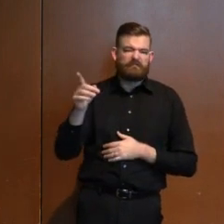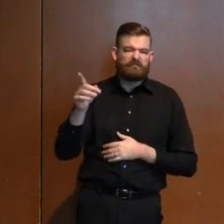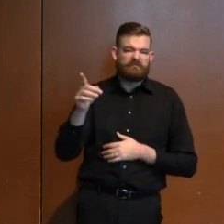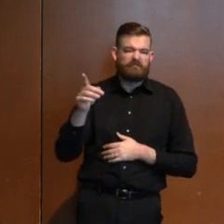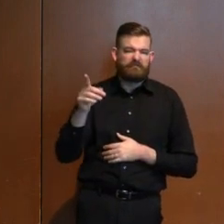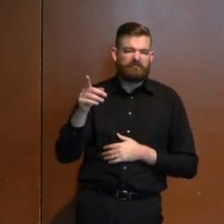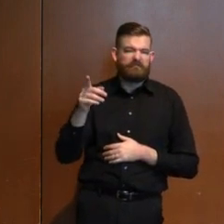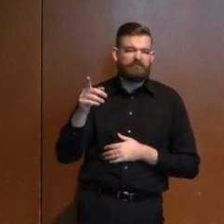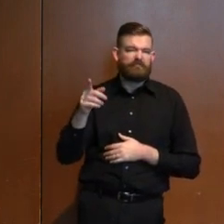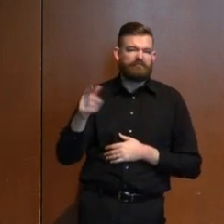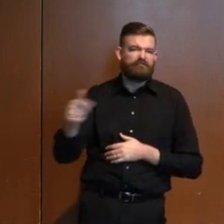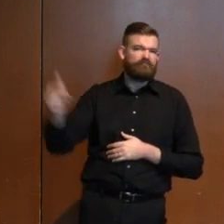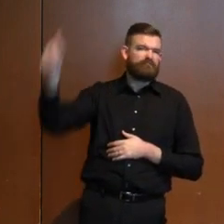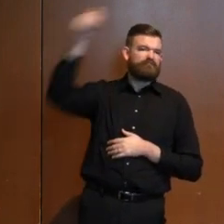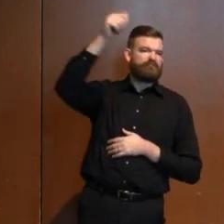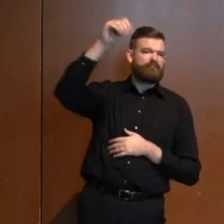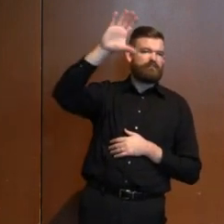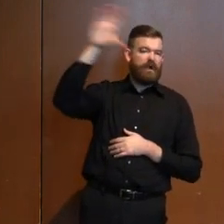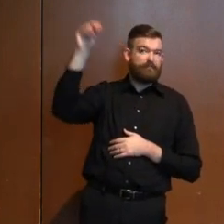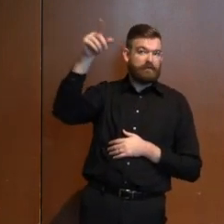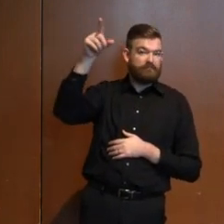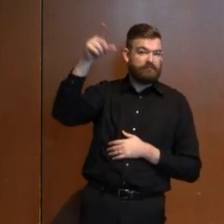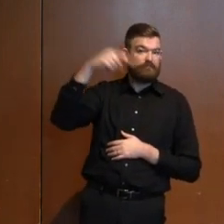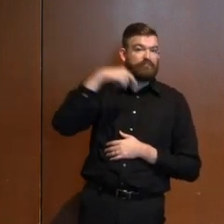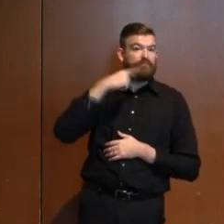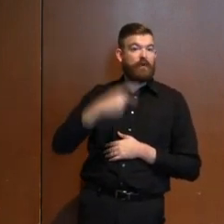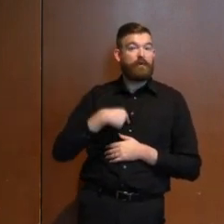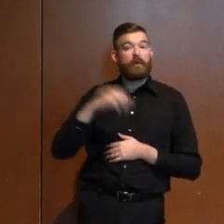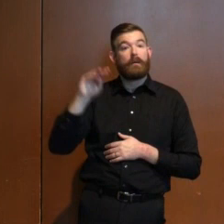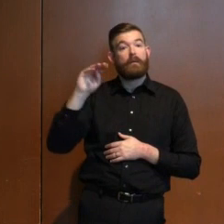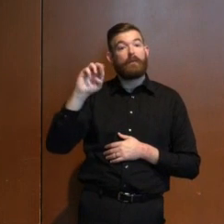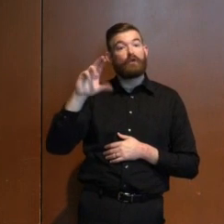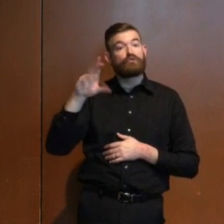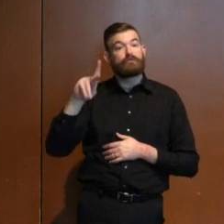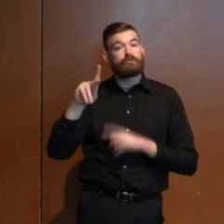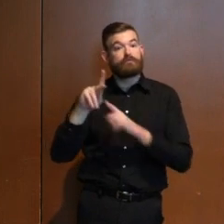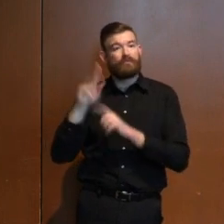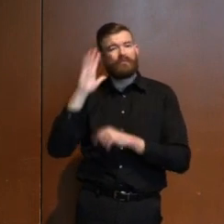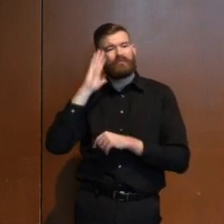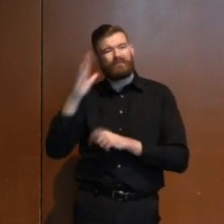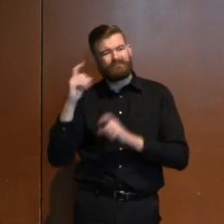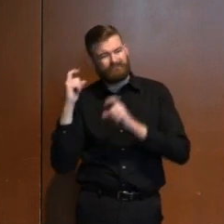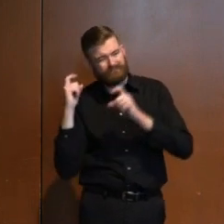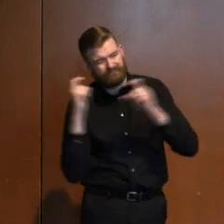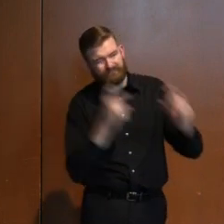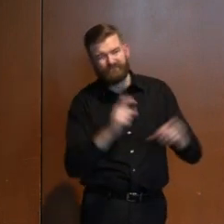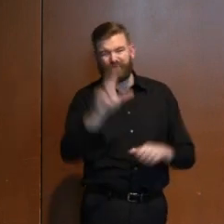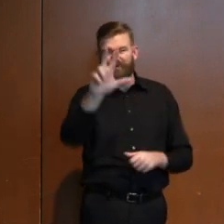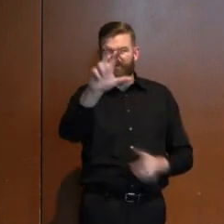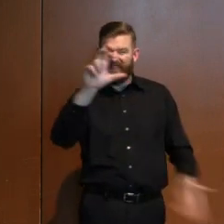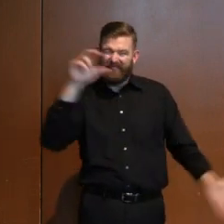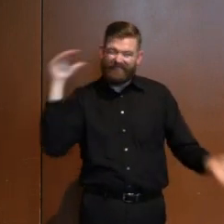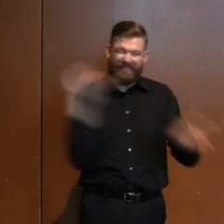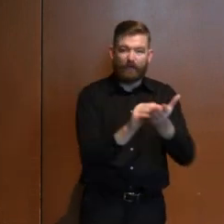CARE NOT JUST IN NEW JERSEY BUT AROUND THE COUNTRY AND AROUND THE WORLD. HE GAVE ME PERMISSION TO TELL